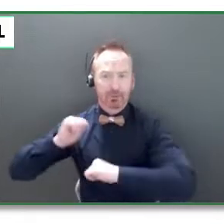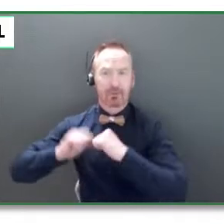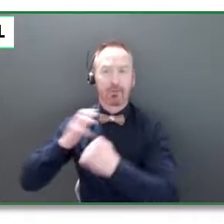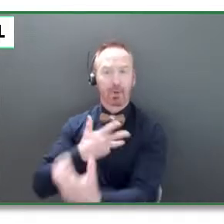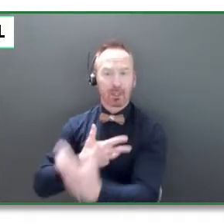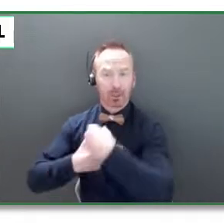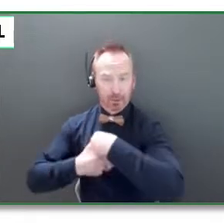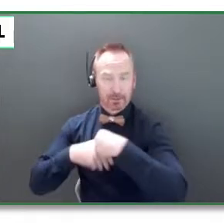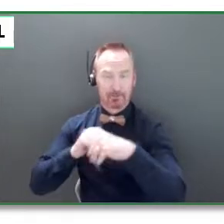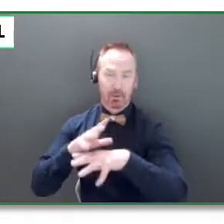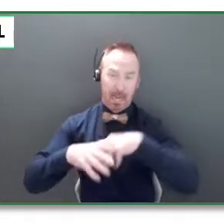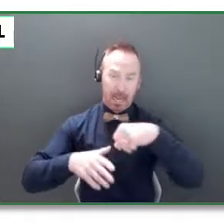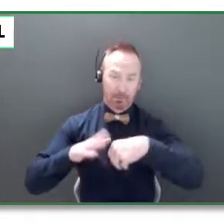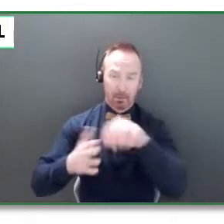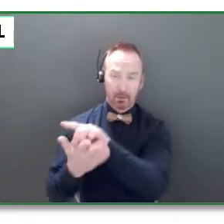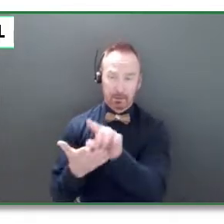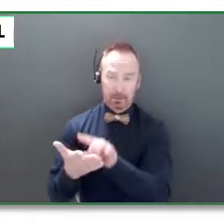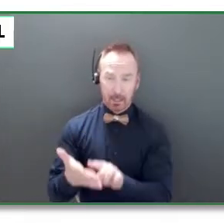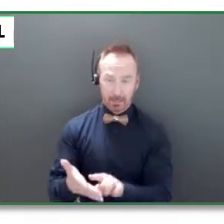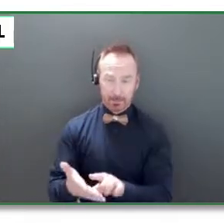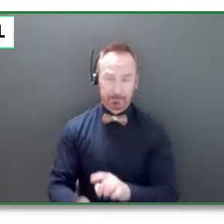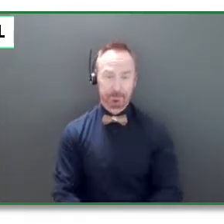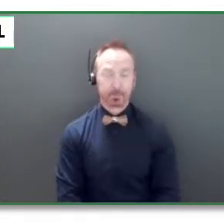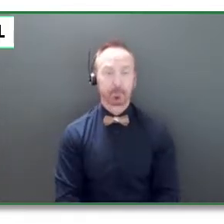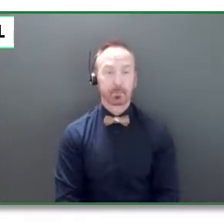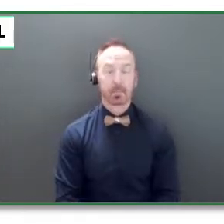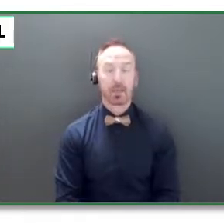design, just like English literacy has